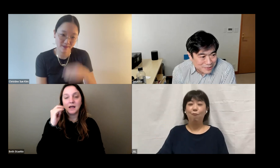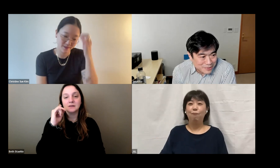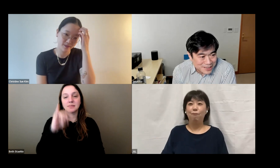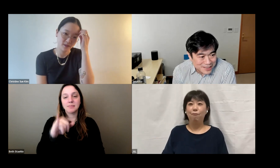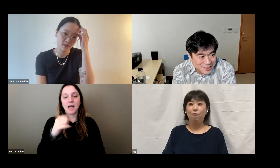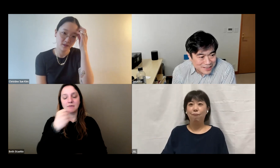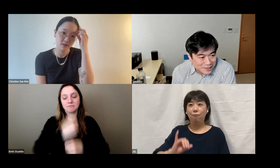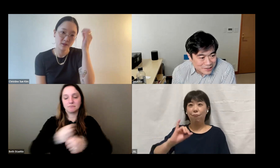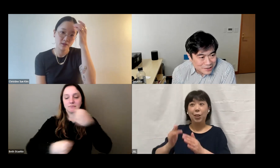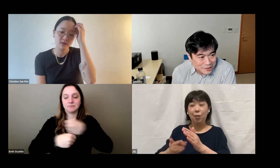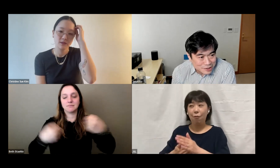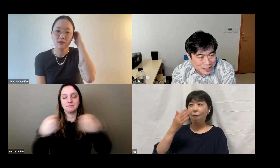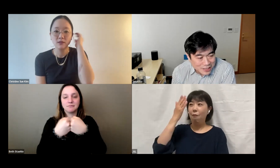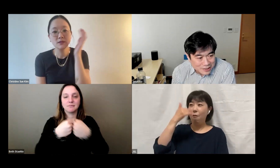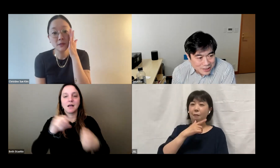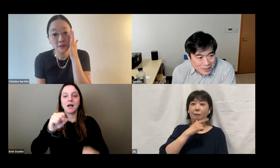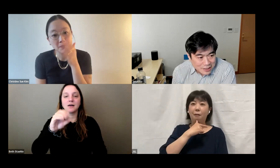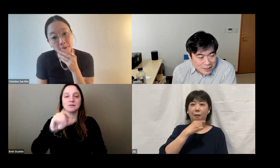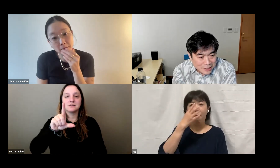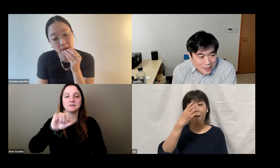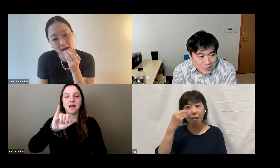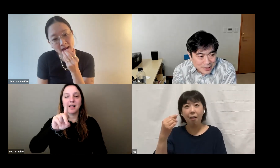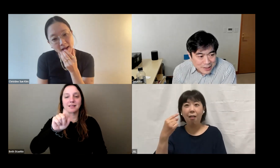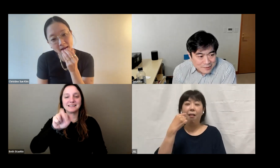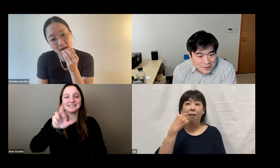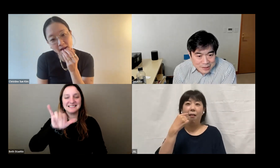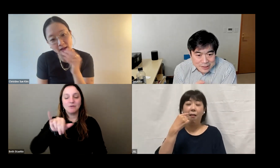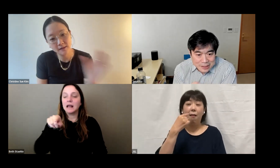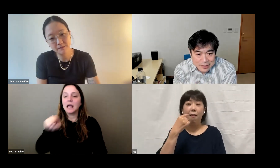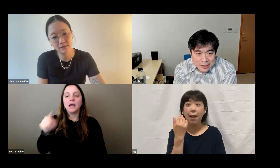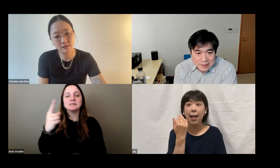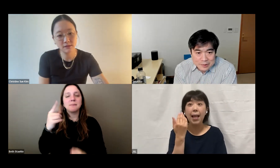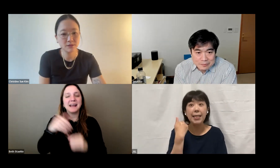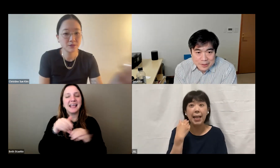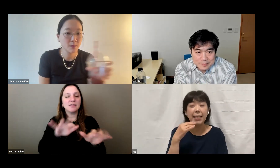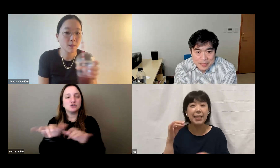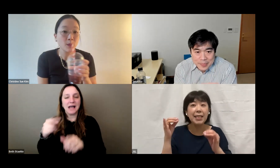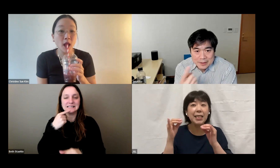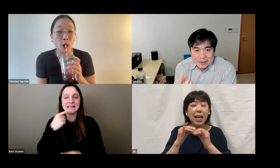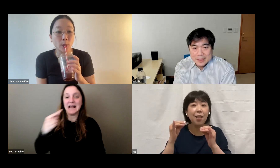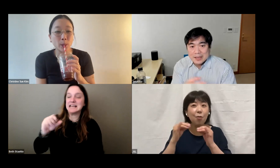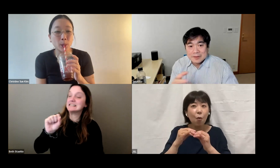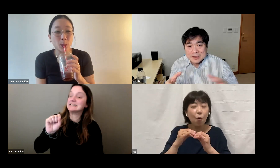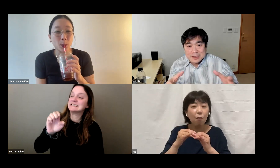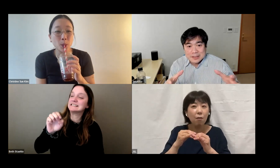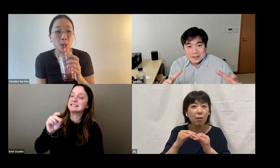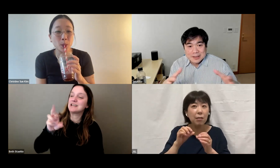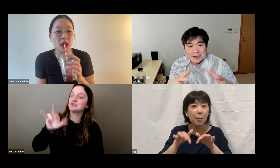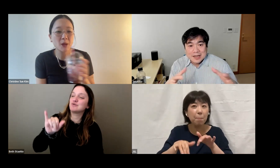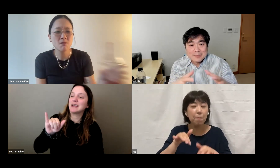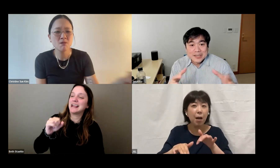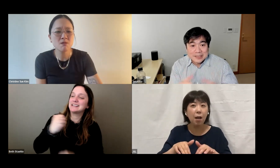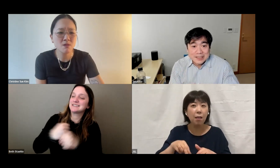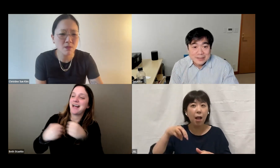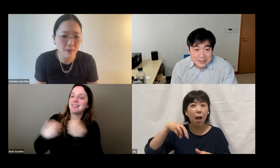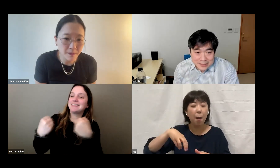Manae in the chat—but a lot of solidarity comes from having a common identity.